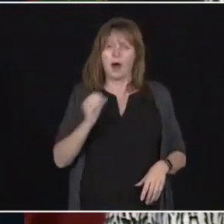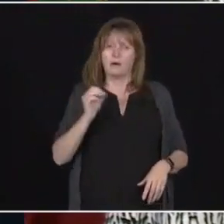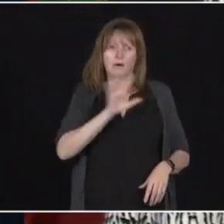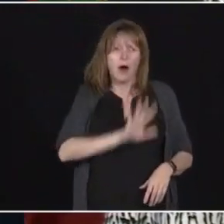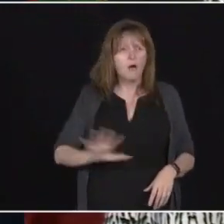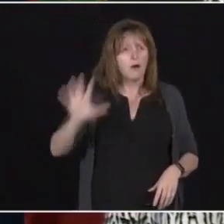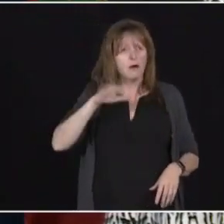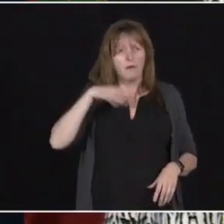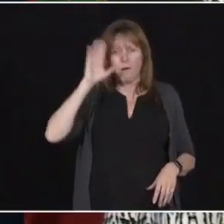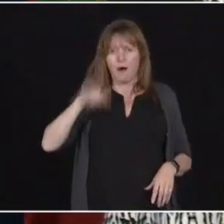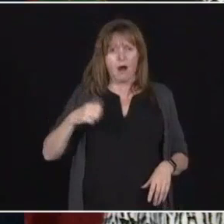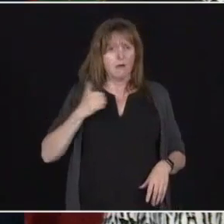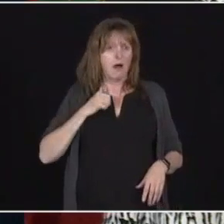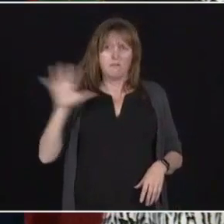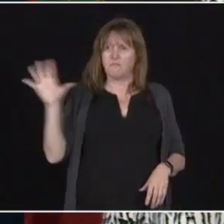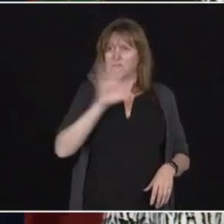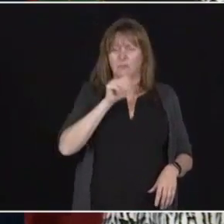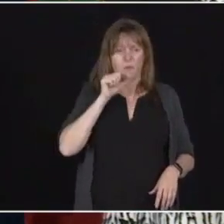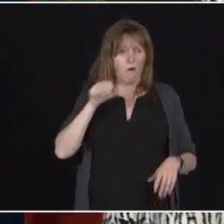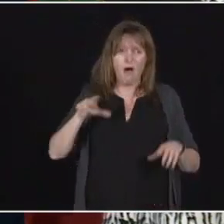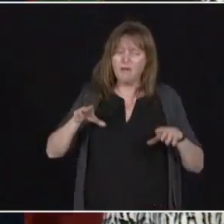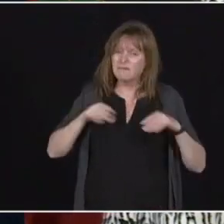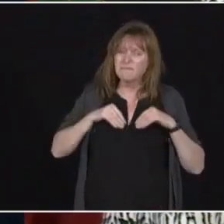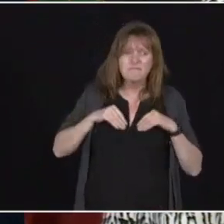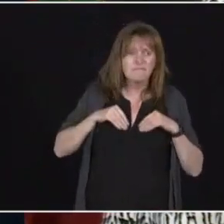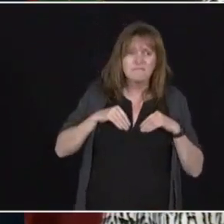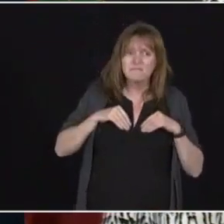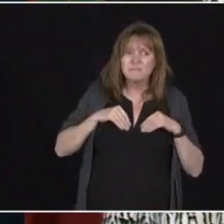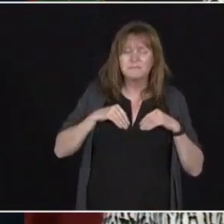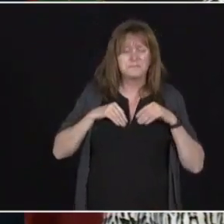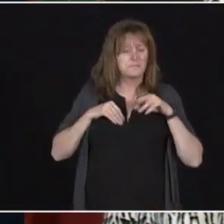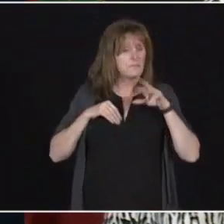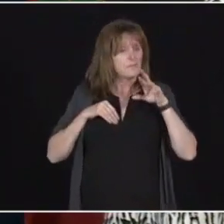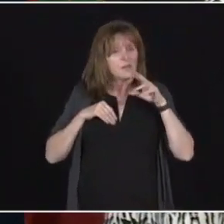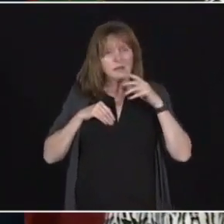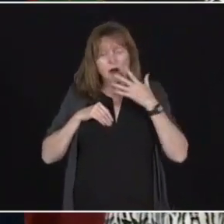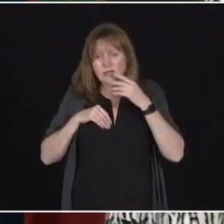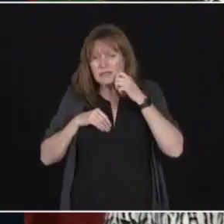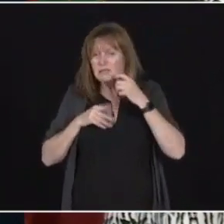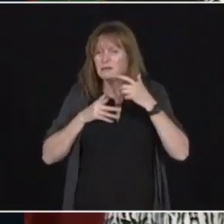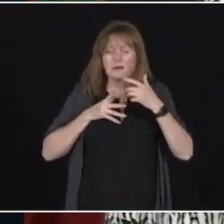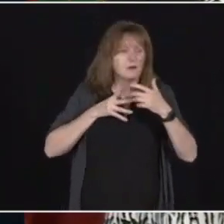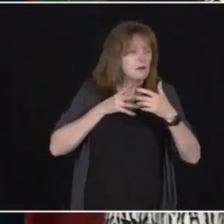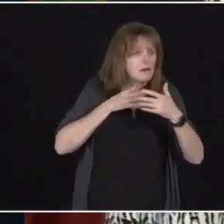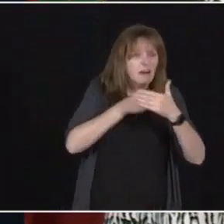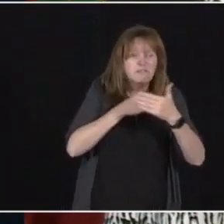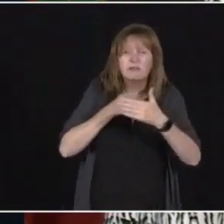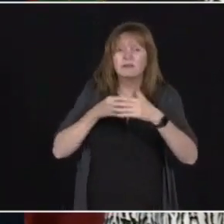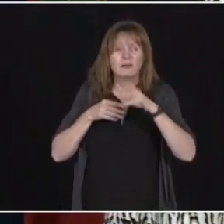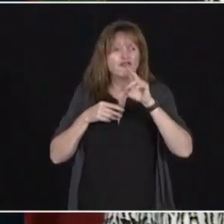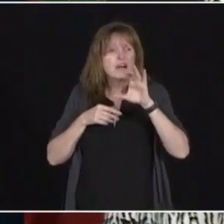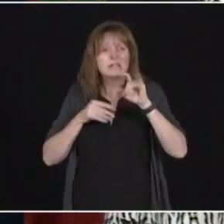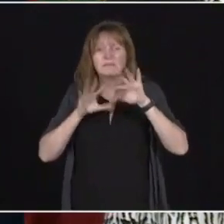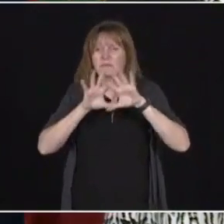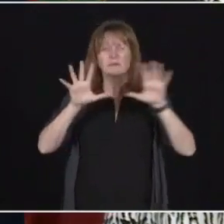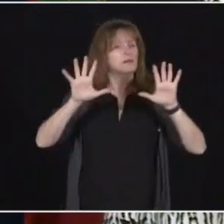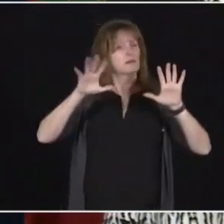I am proud to be the premier of Ontario. And I know Canadians which is not tolerated. I will not tolerated and I'm sure that every